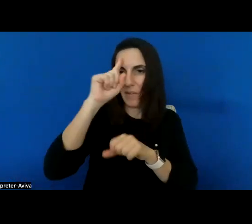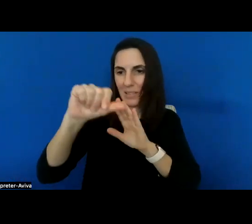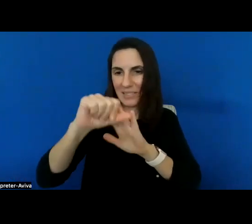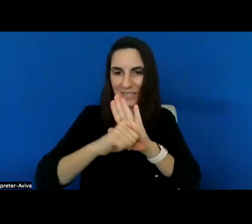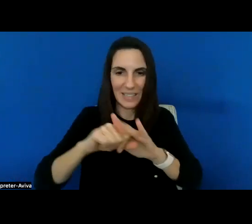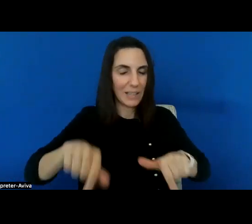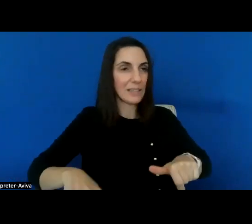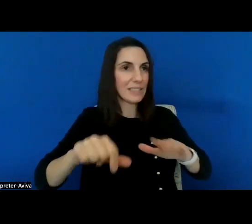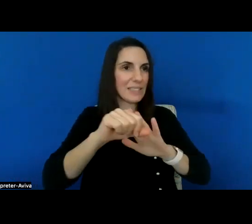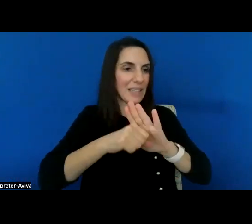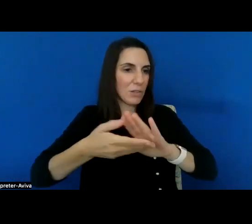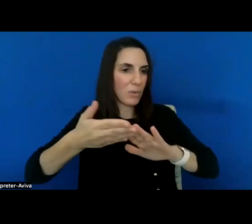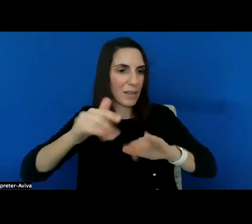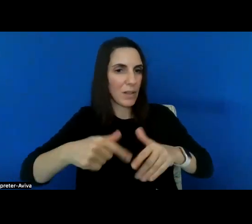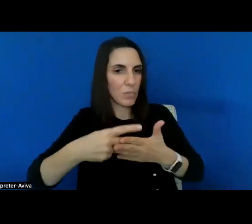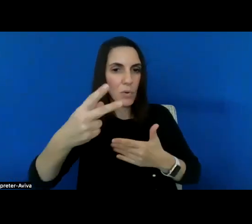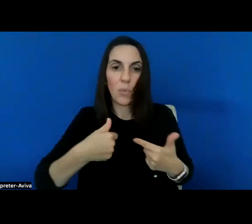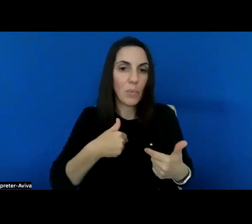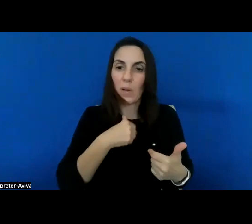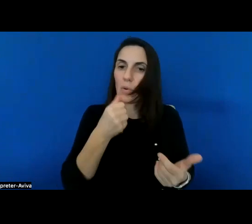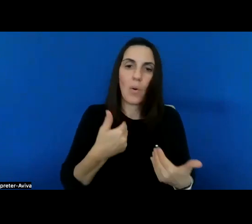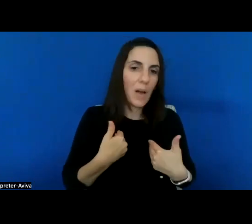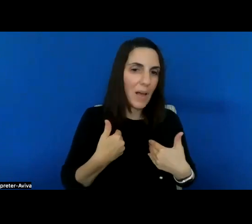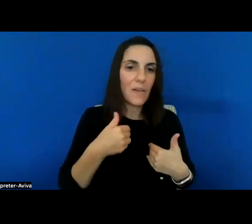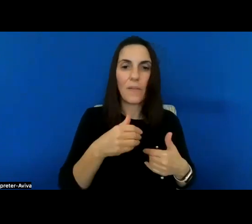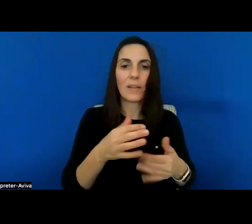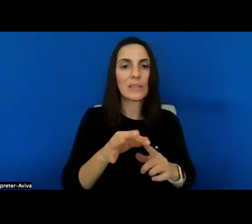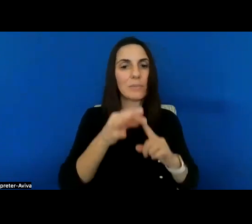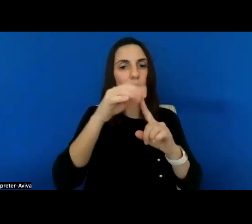and so we do not offer special needs. 11:37:35 Trust accounts you would have to